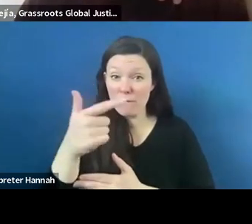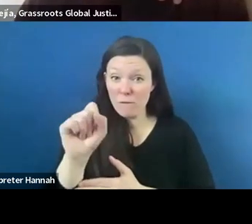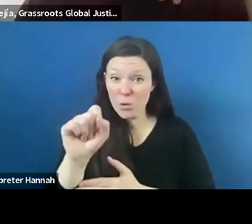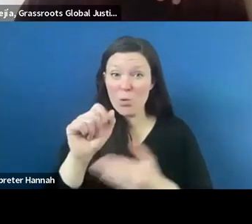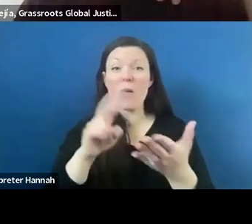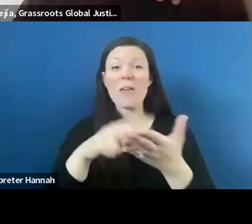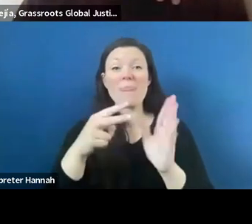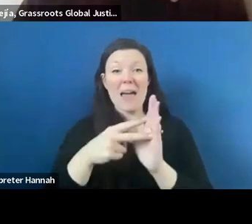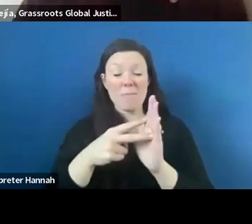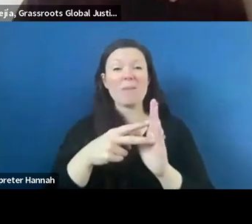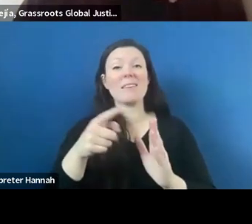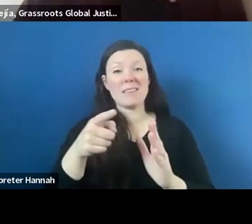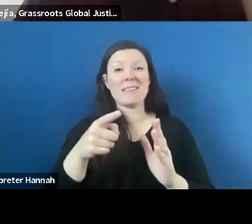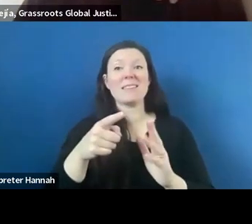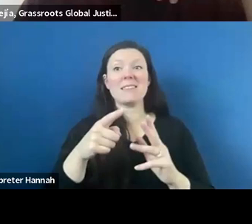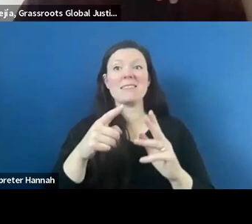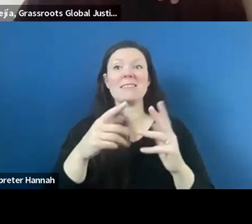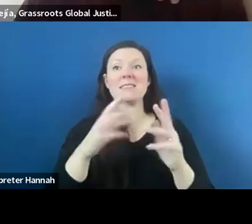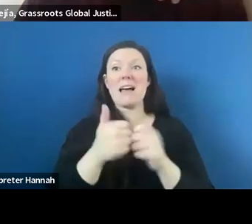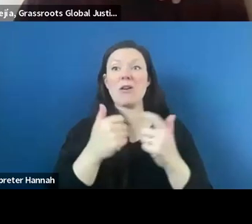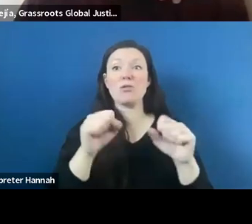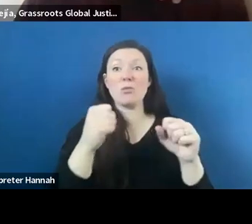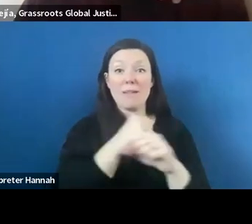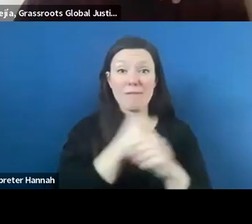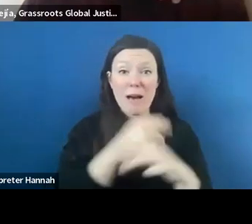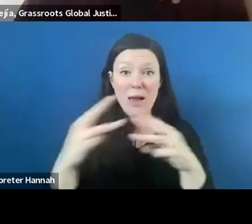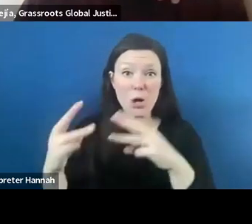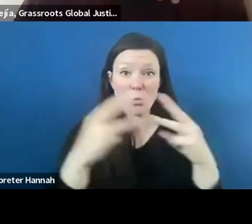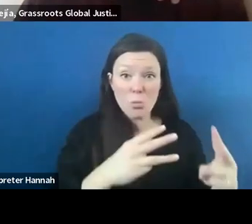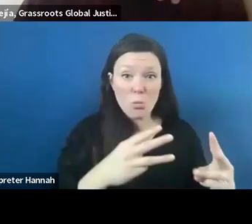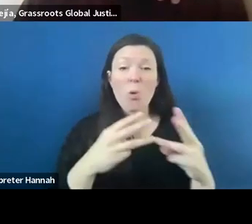to fight and win wars and to dominate the globe militarily.